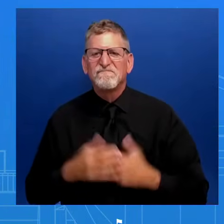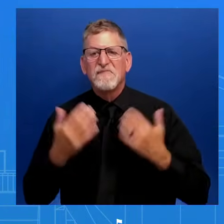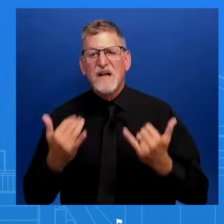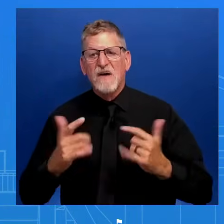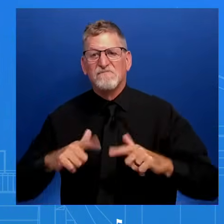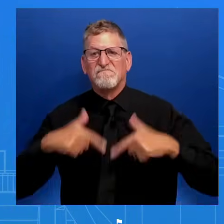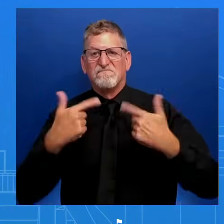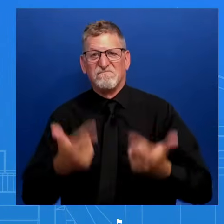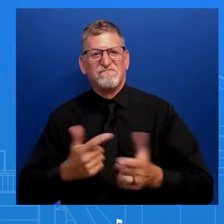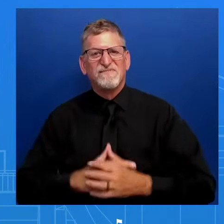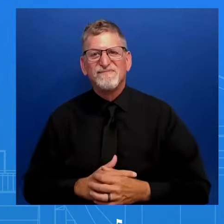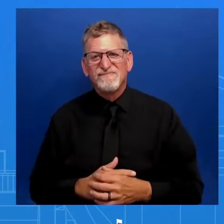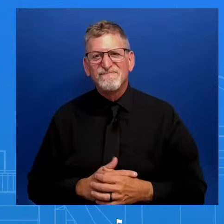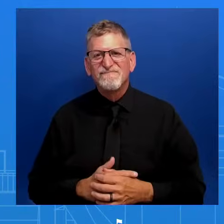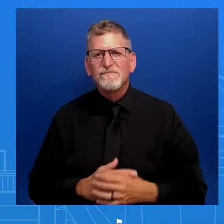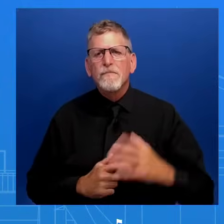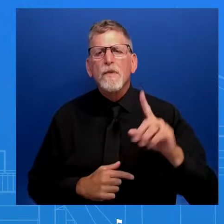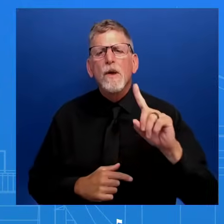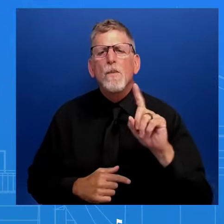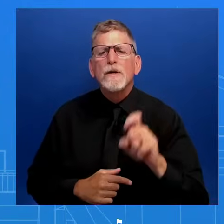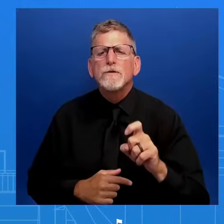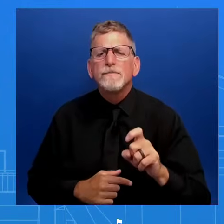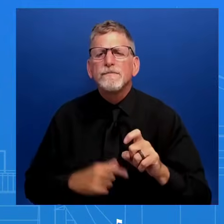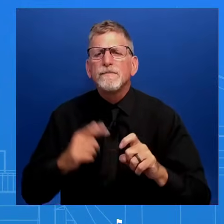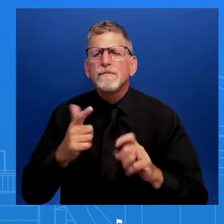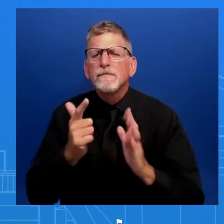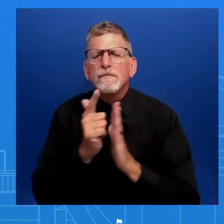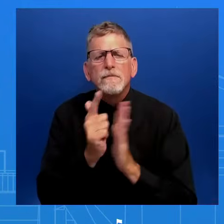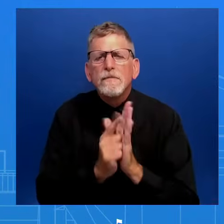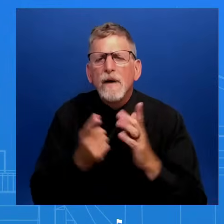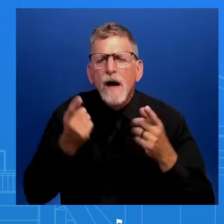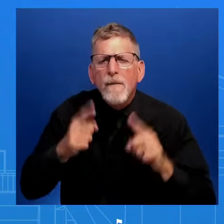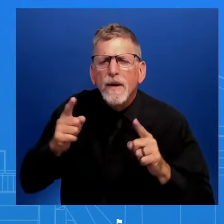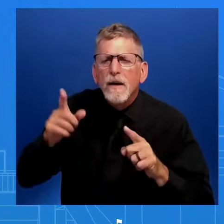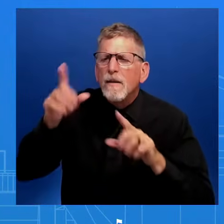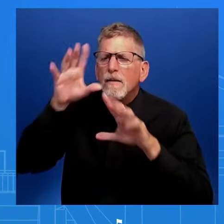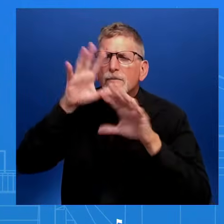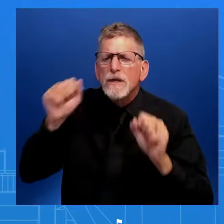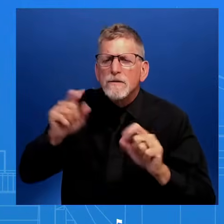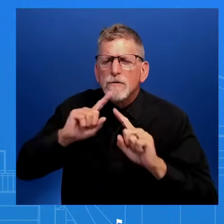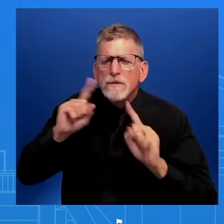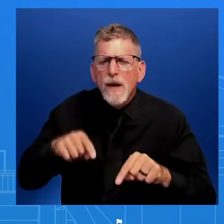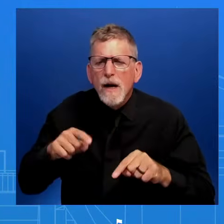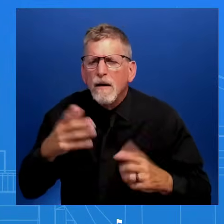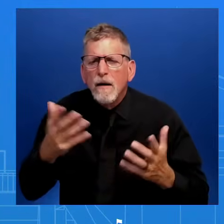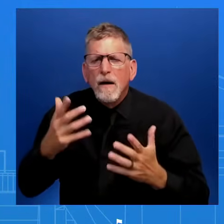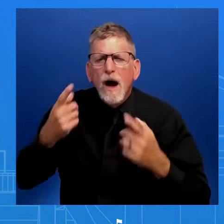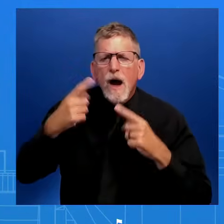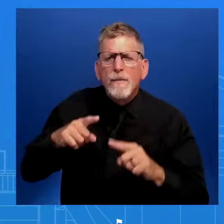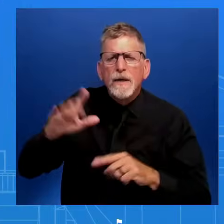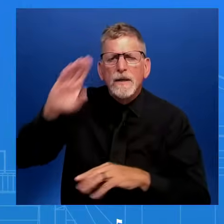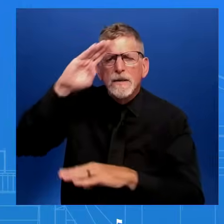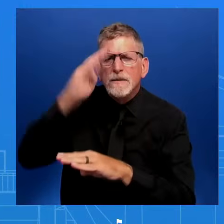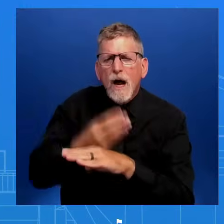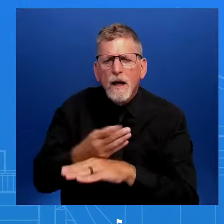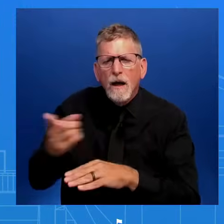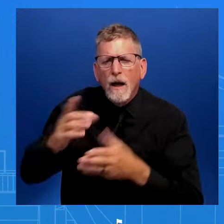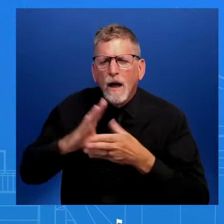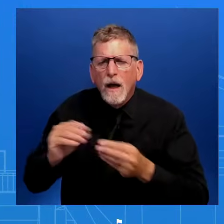I've answered this question over and over again. Nothing has changed from the statement that I made yesterday. Nothing is going to change from the few times that I've gotten this question in the briefing room.